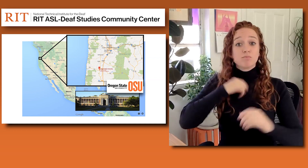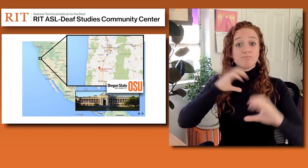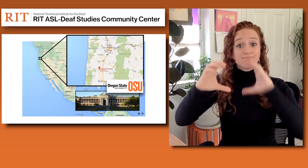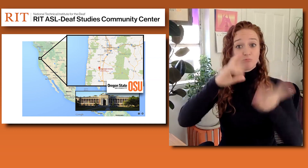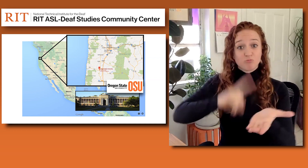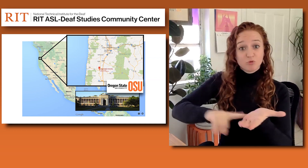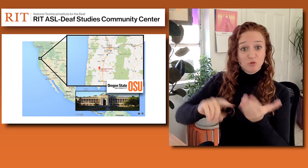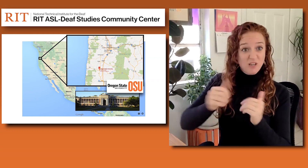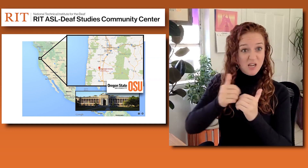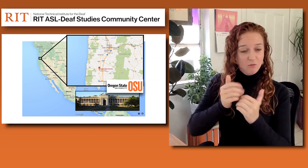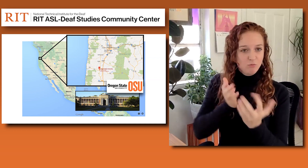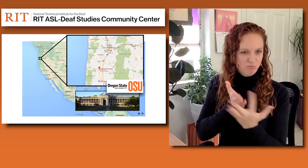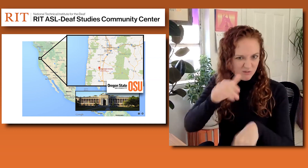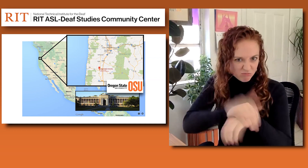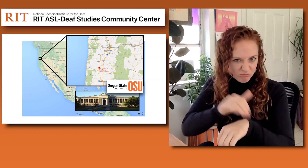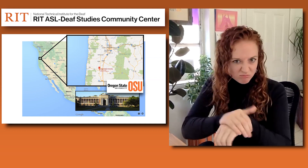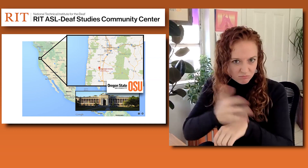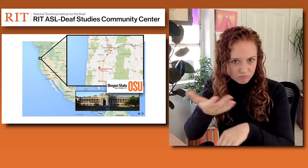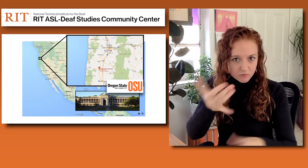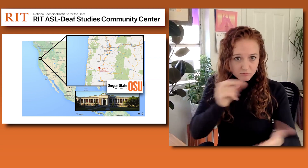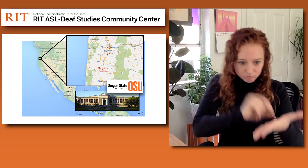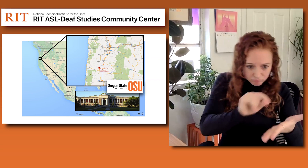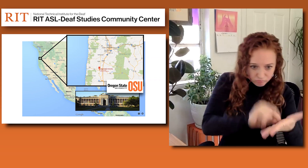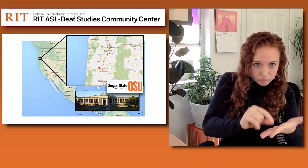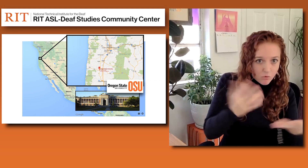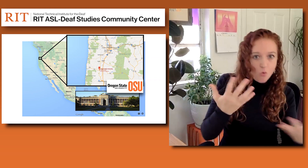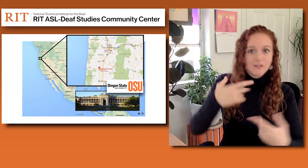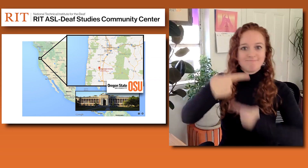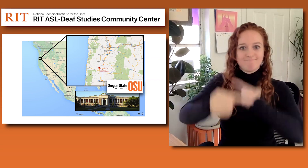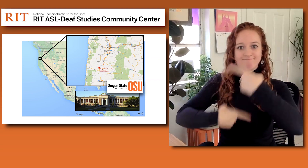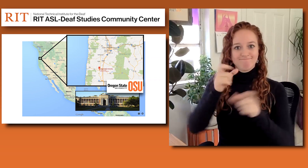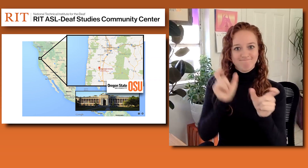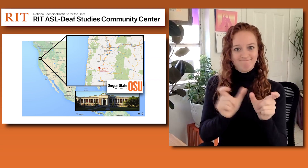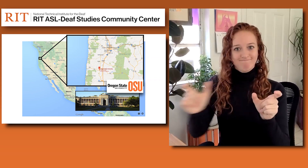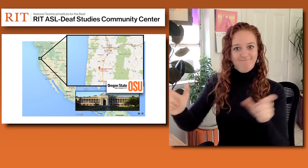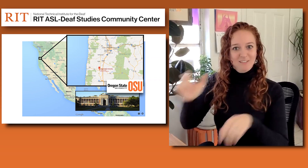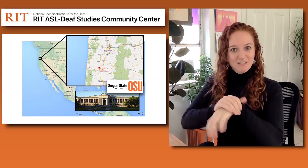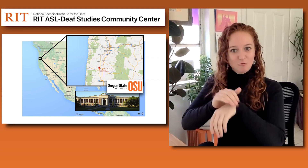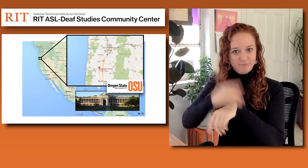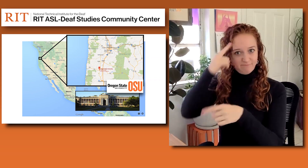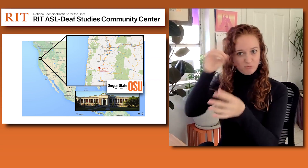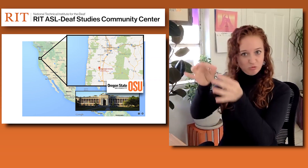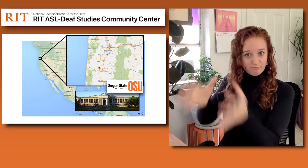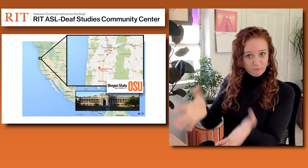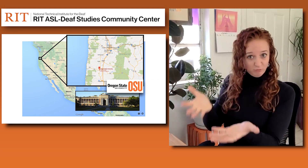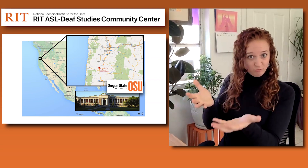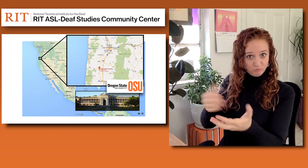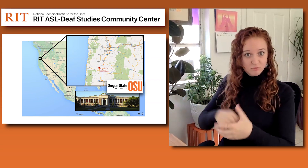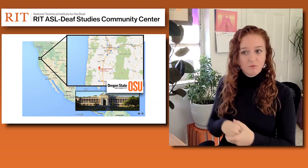I felt most of my communication and my research was done in English, and I signed it all in English word order